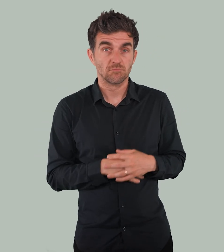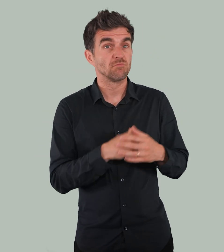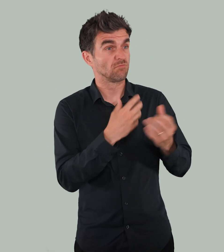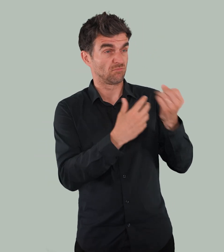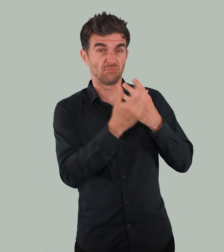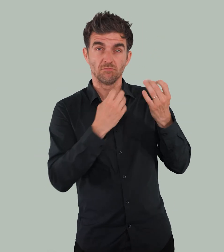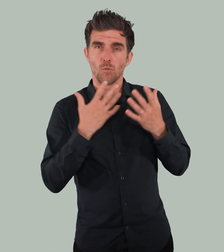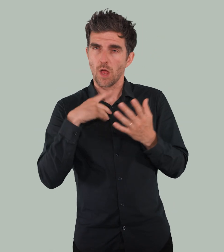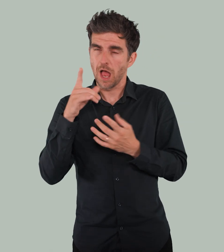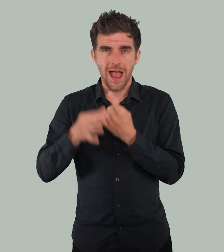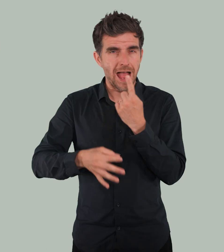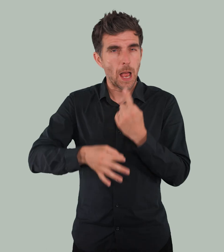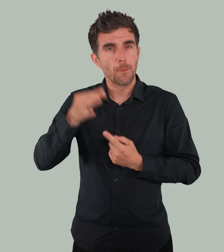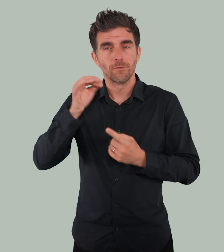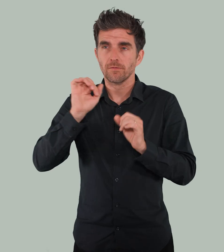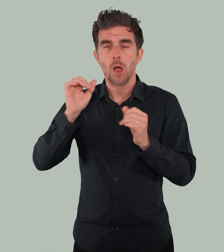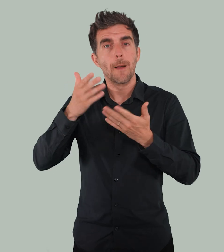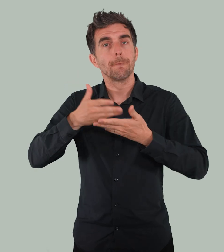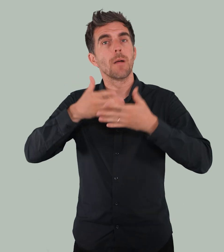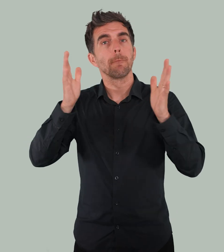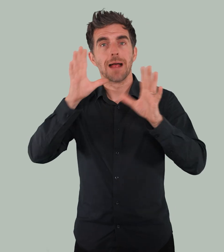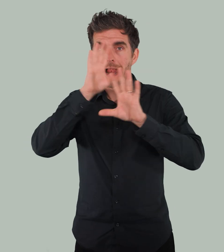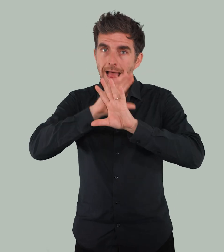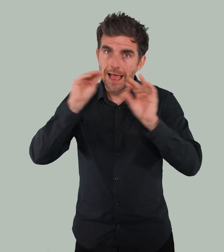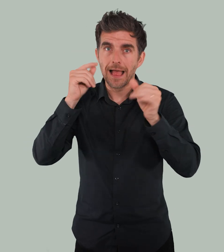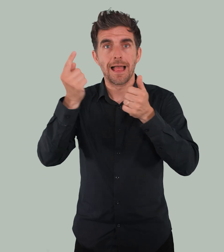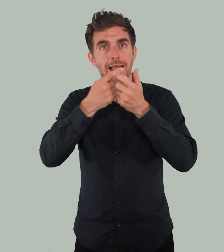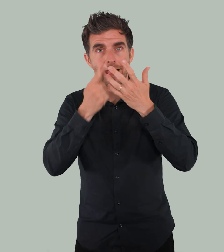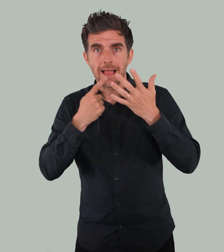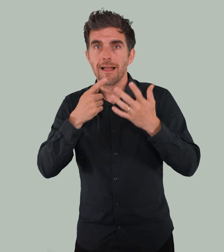Respondents suggest improving public messaging